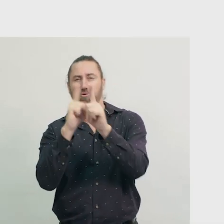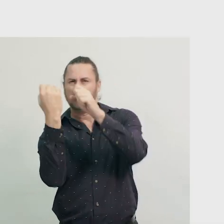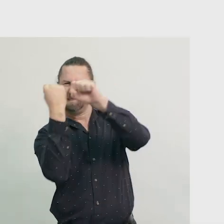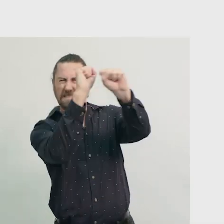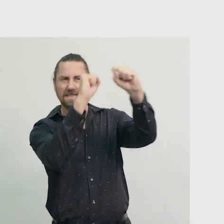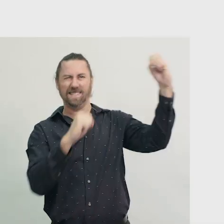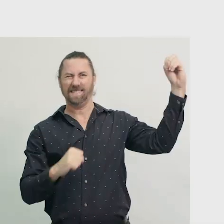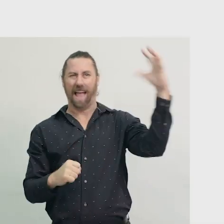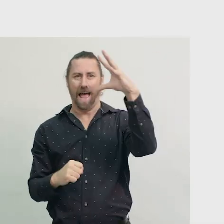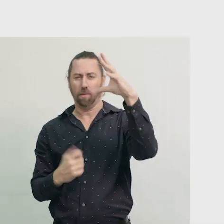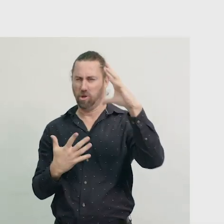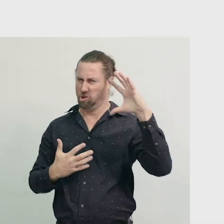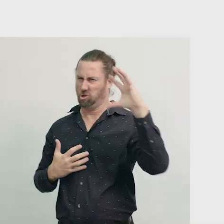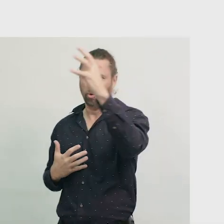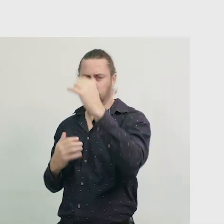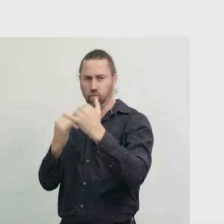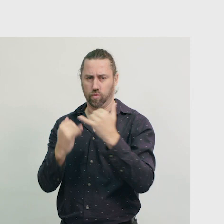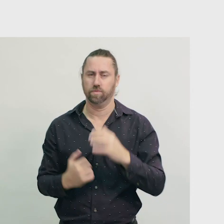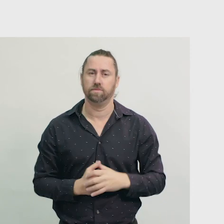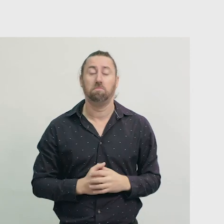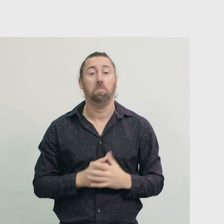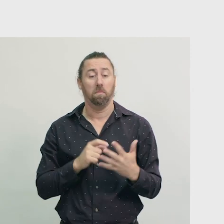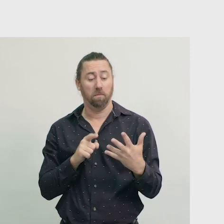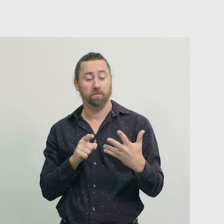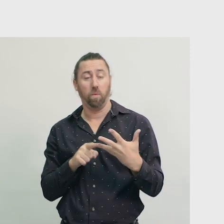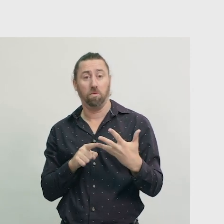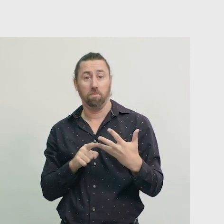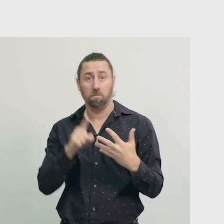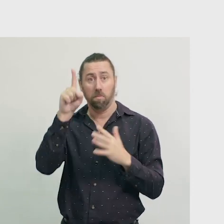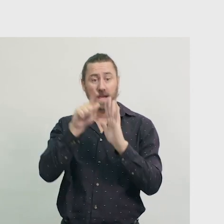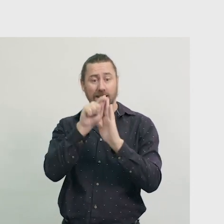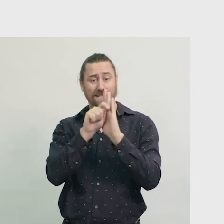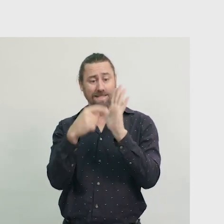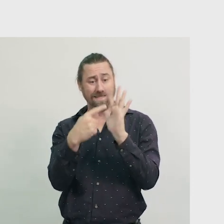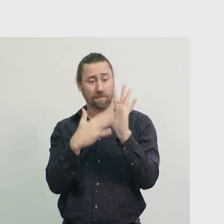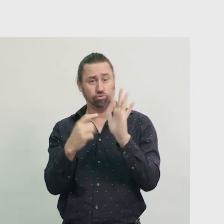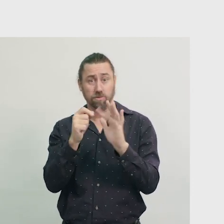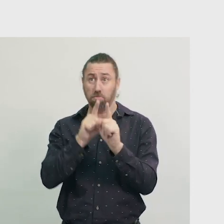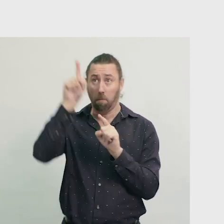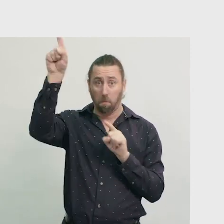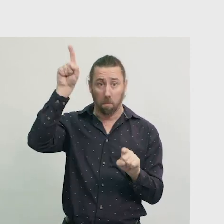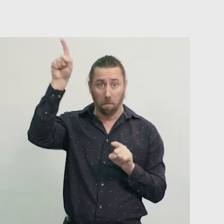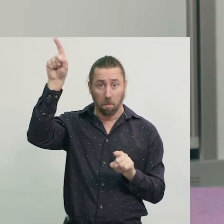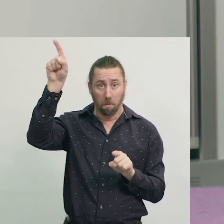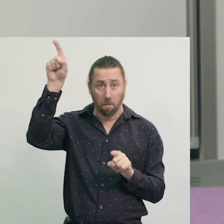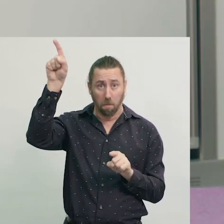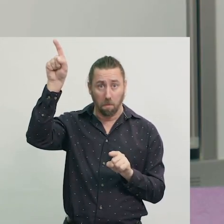Statement 4: The temperature on the Moon is like the temperature on Earth. True or false?